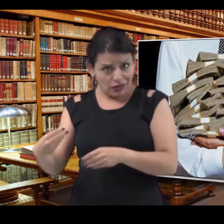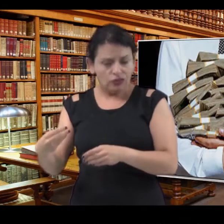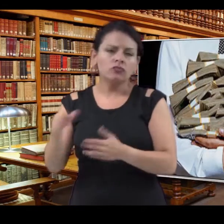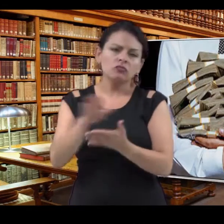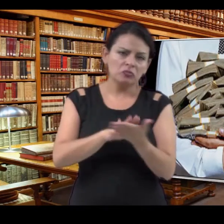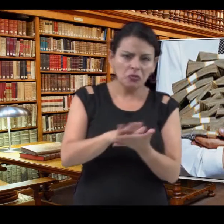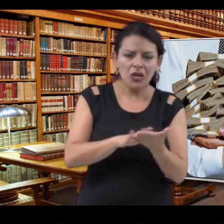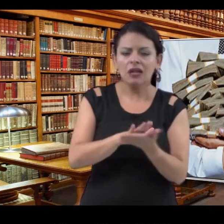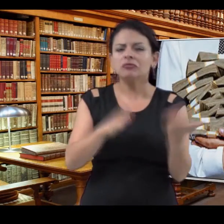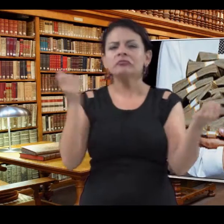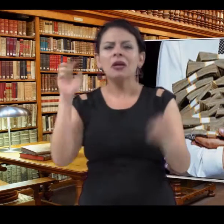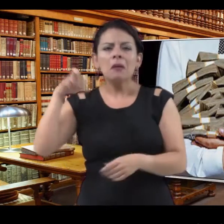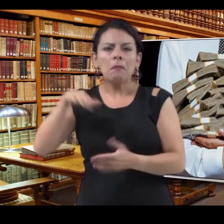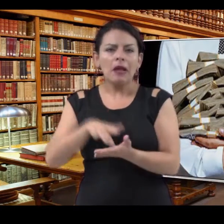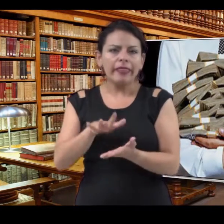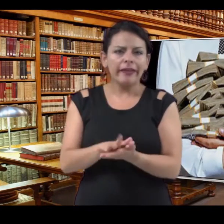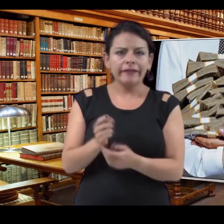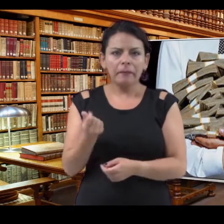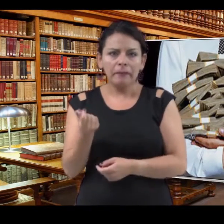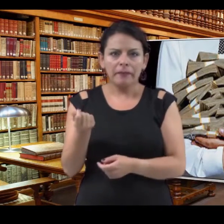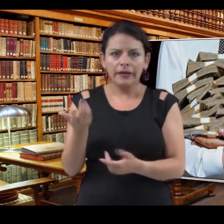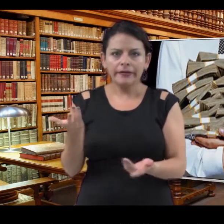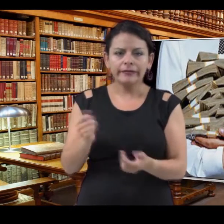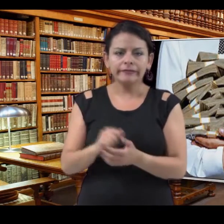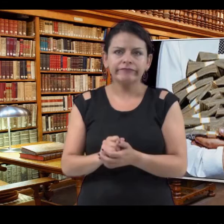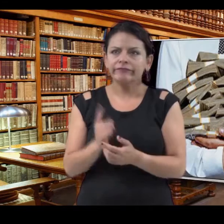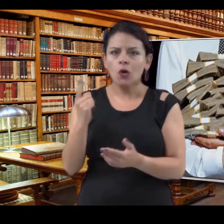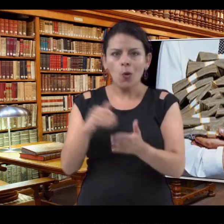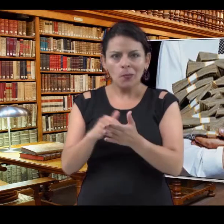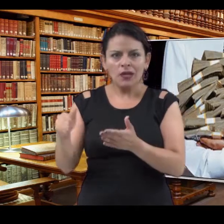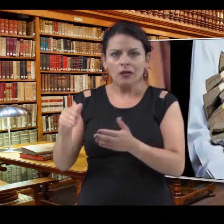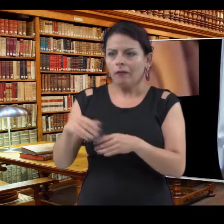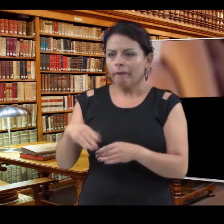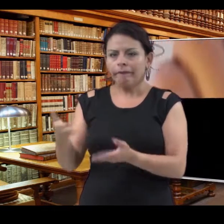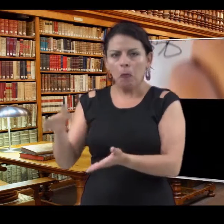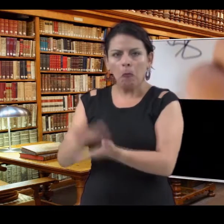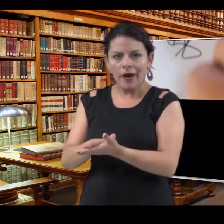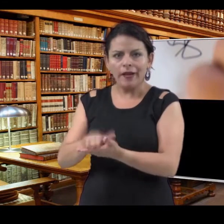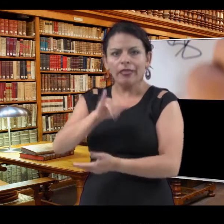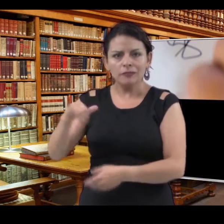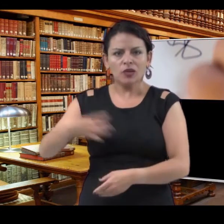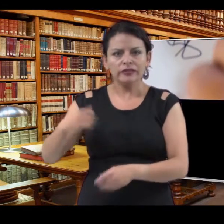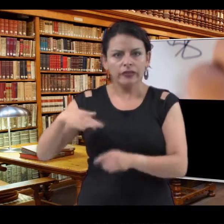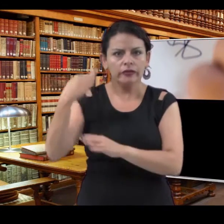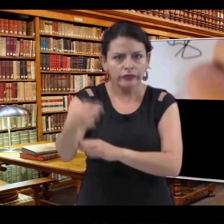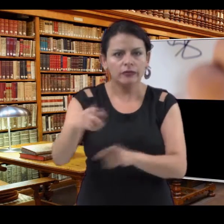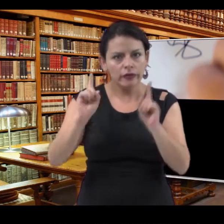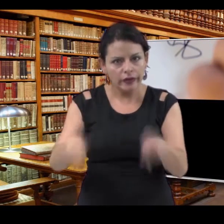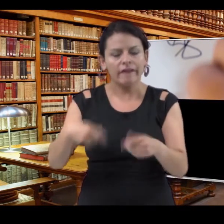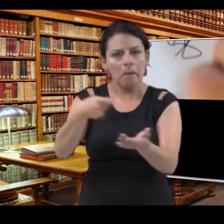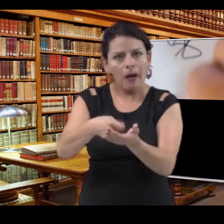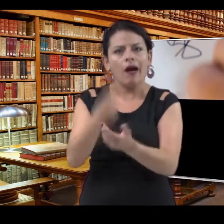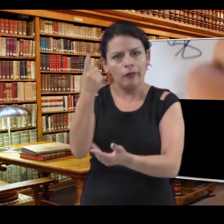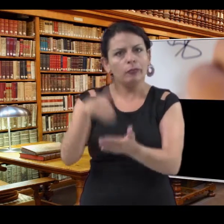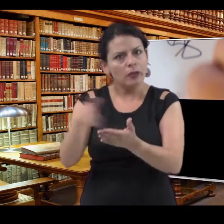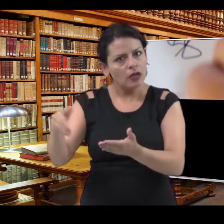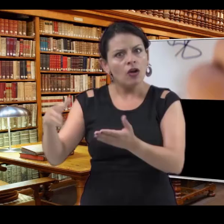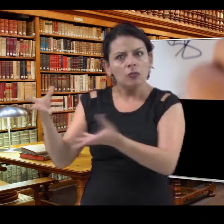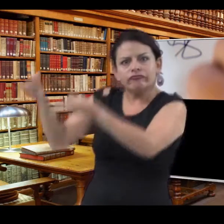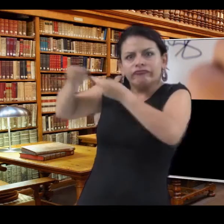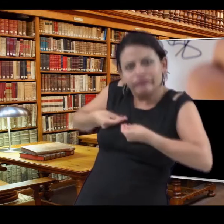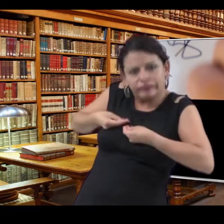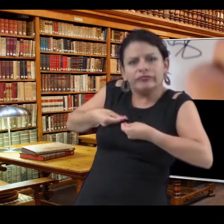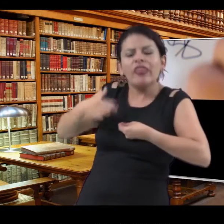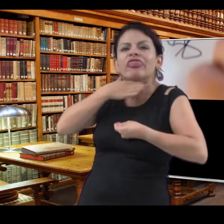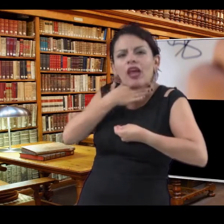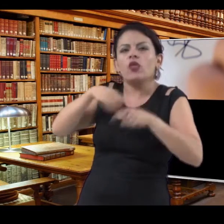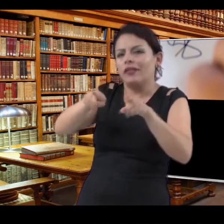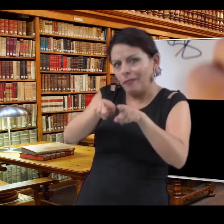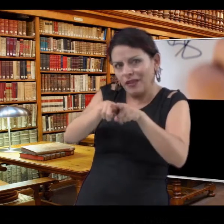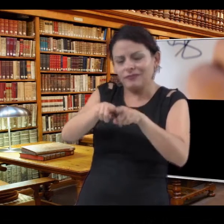For example, if someone dies and has a debt of 1 000 000 CLP, the heirs will inherit that debt.